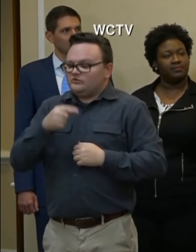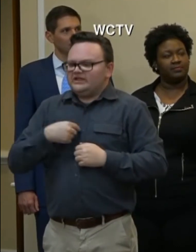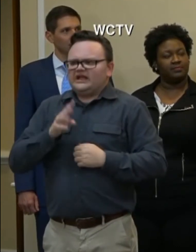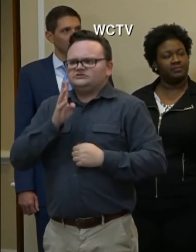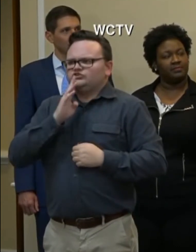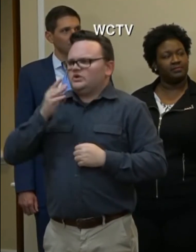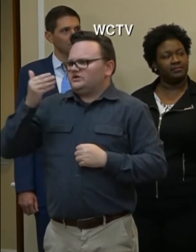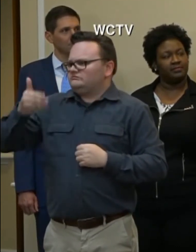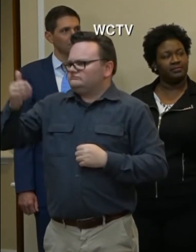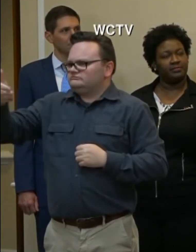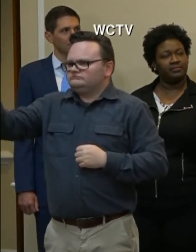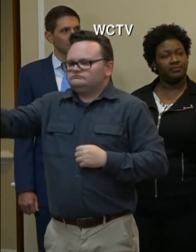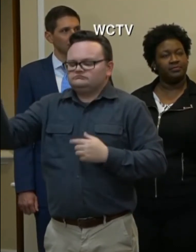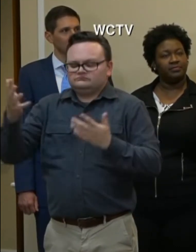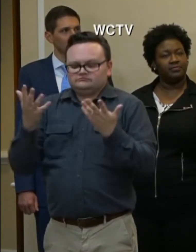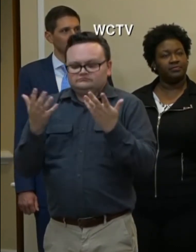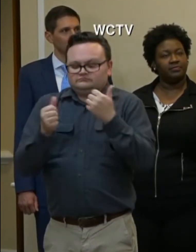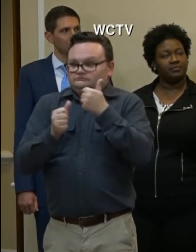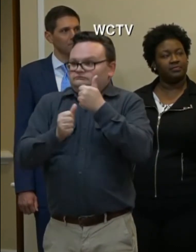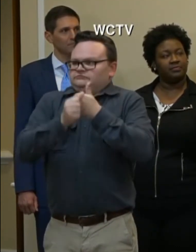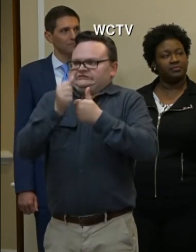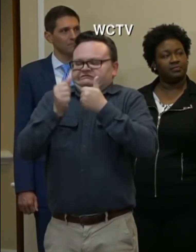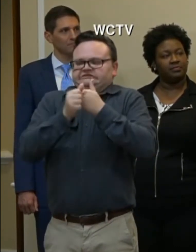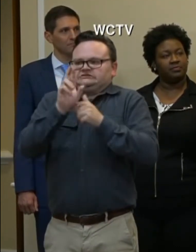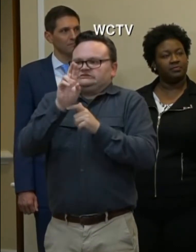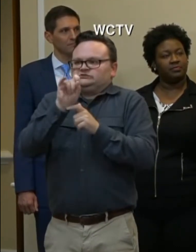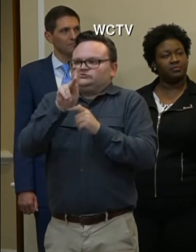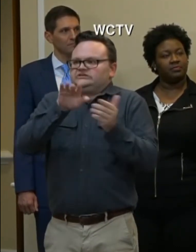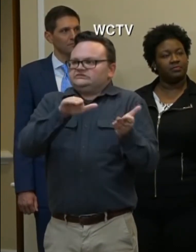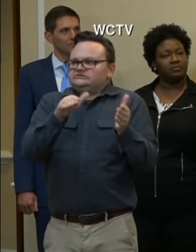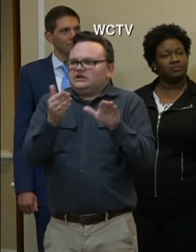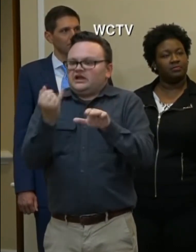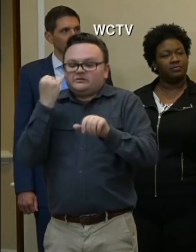life-threatening for people primarily who are elderly or of health conditions